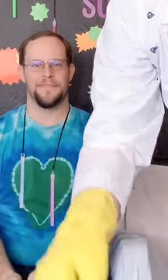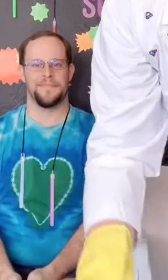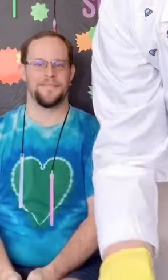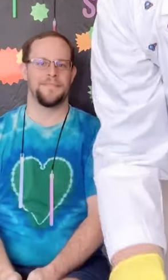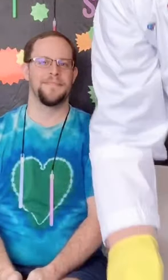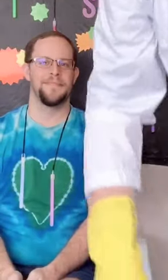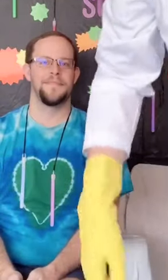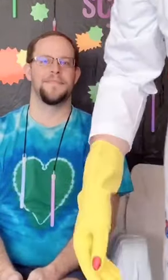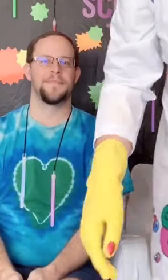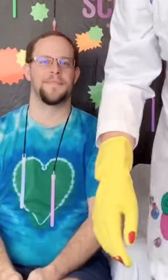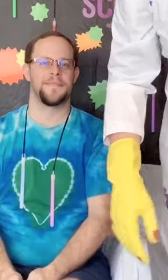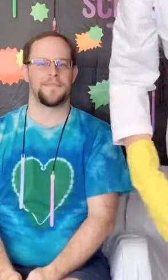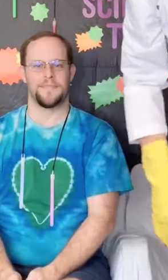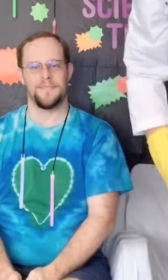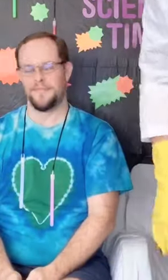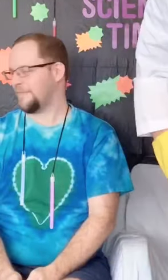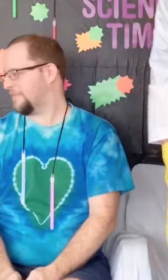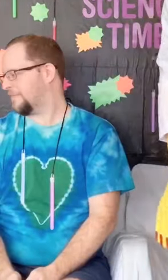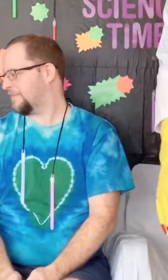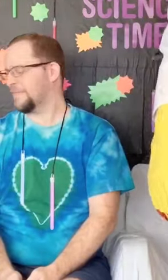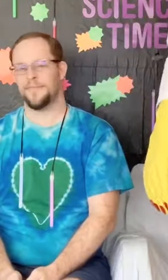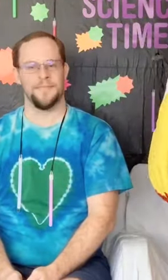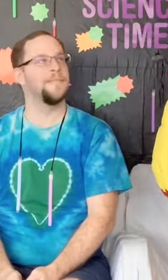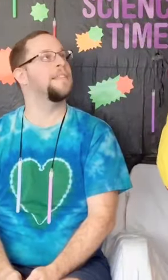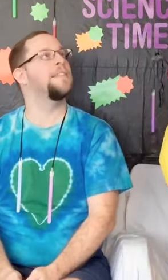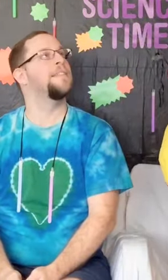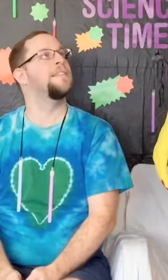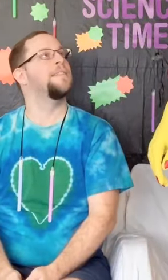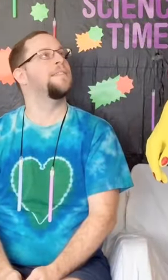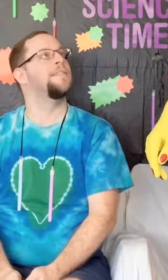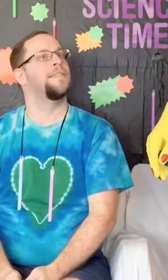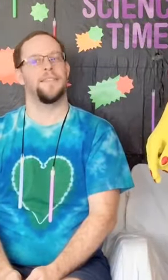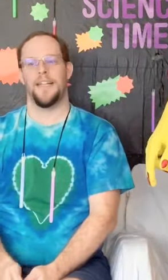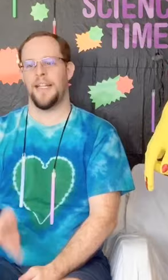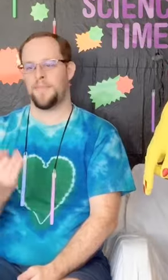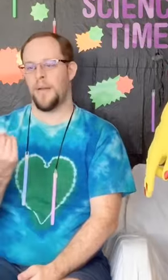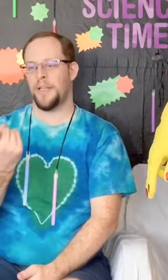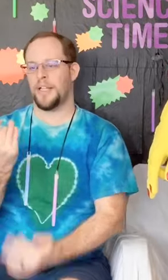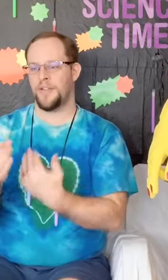science! Science is great! Science is fun! Is it 11:35 yet? AARON: It's probably close to